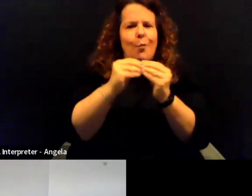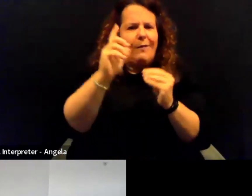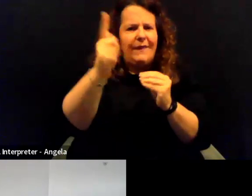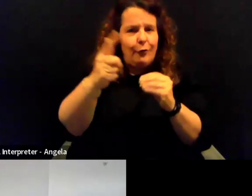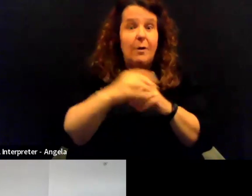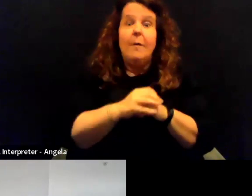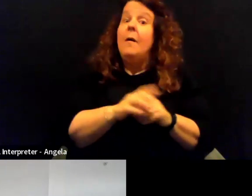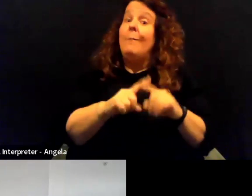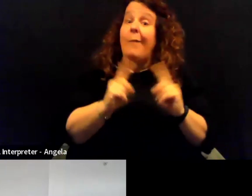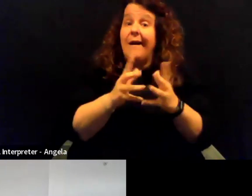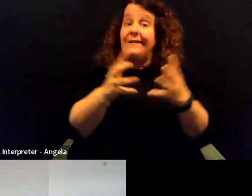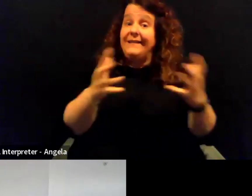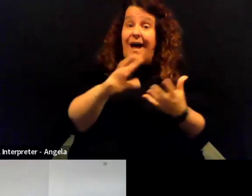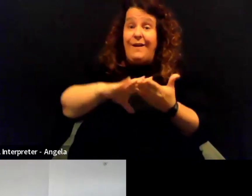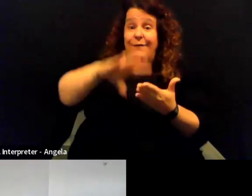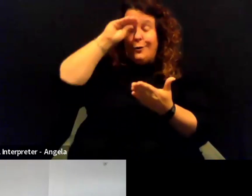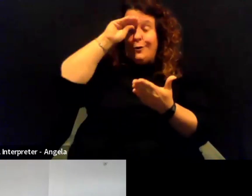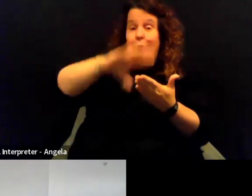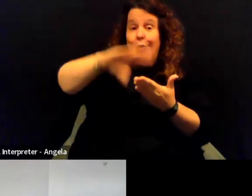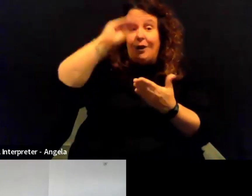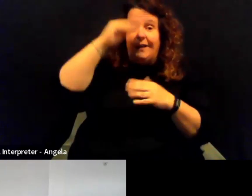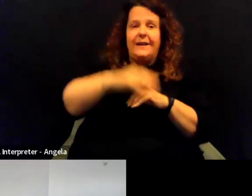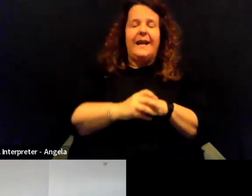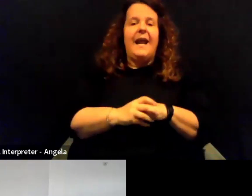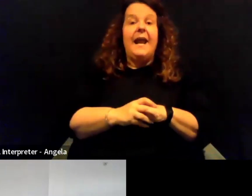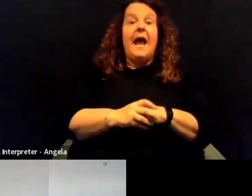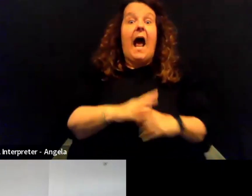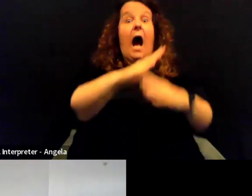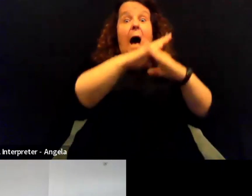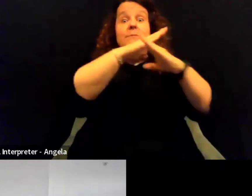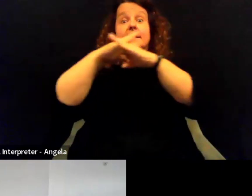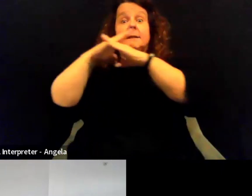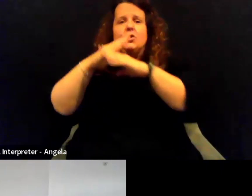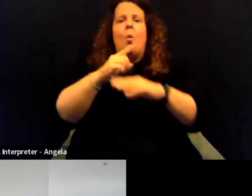and just one obstacle at a time and just keeping, keeping it moving forward.